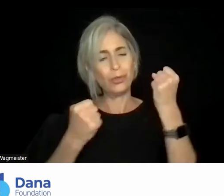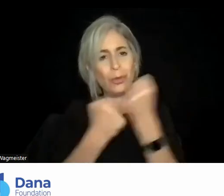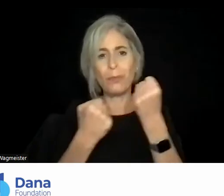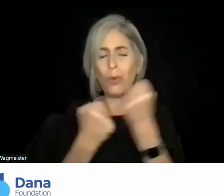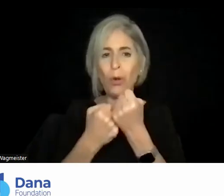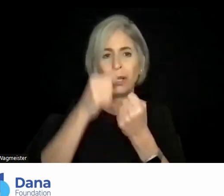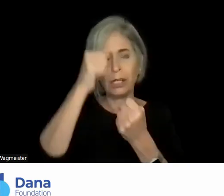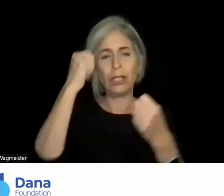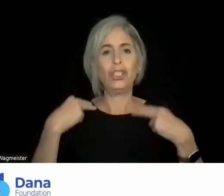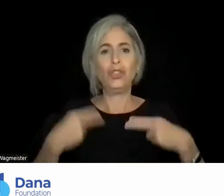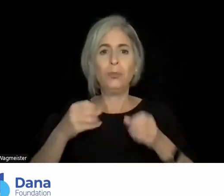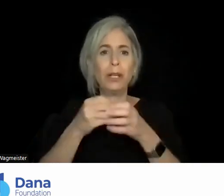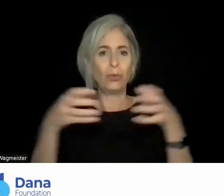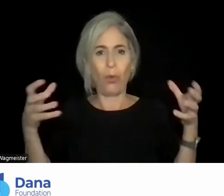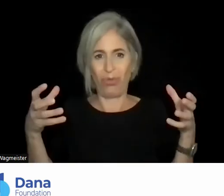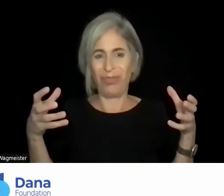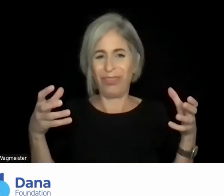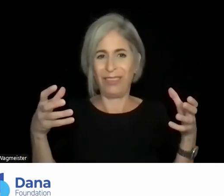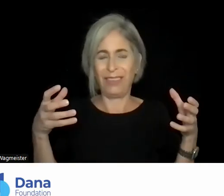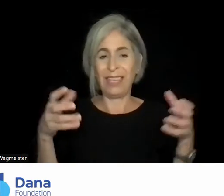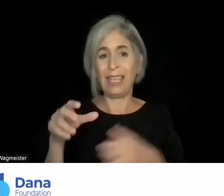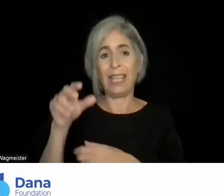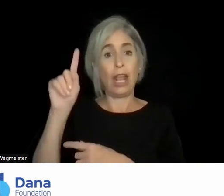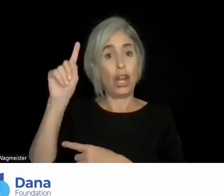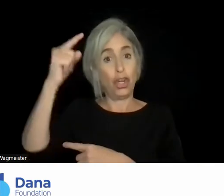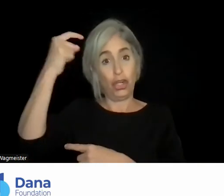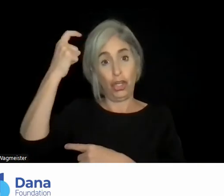that neuroscience progresses and in alignment with societal values, in